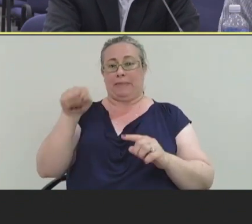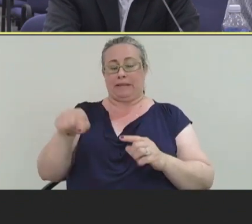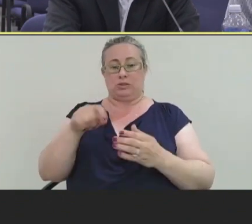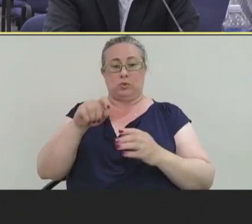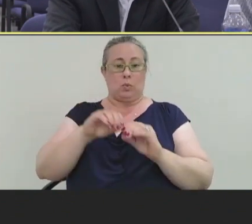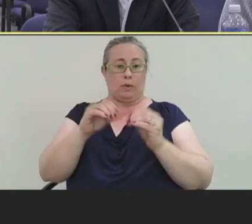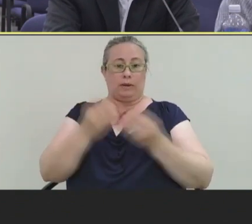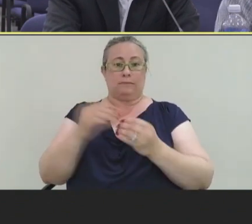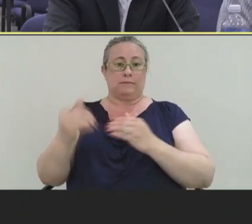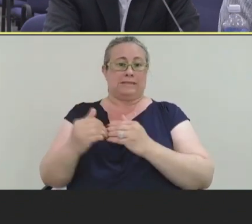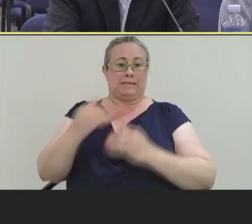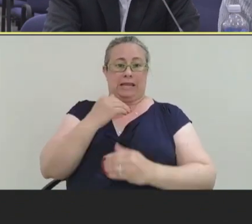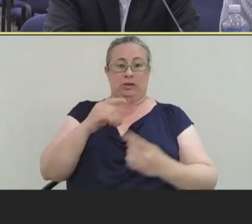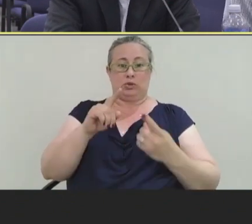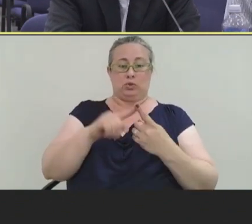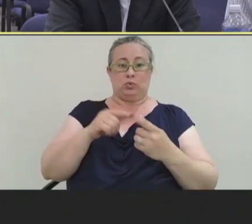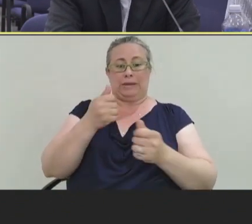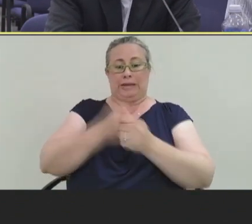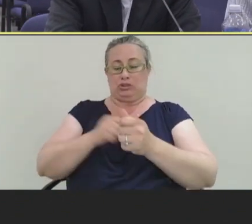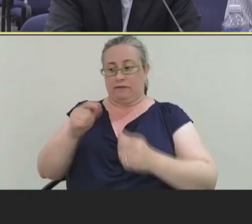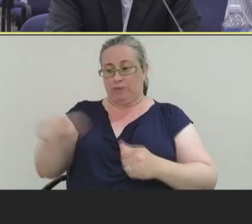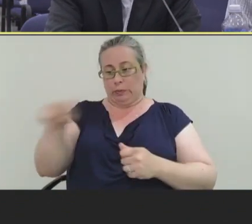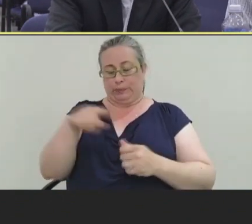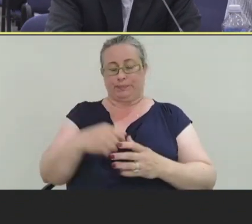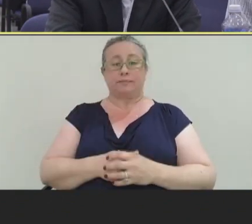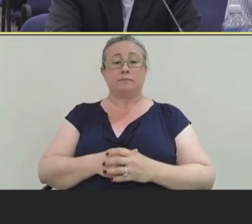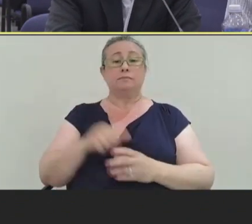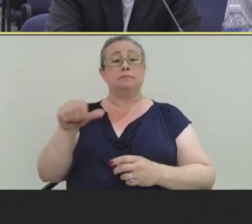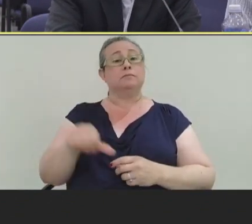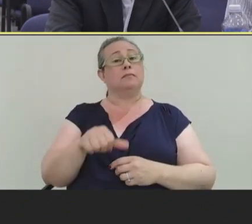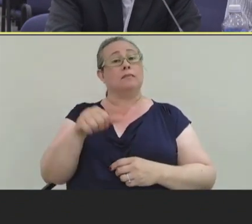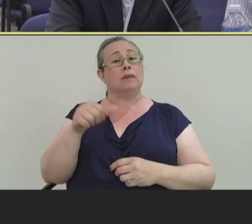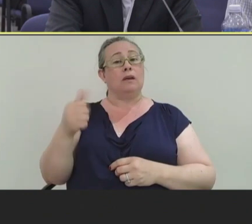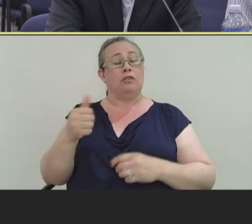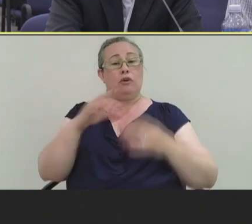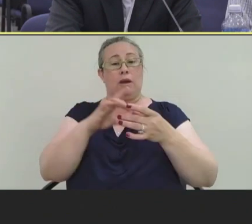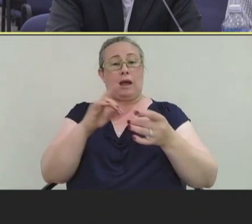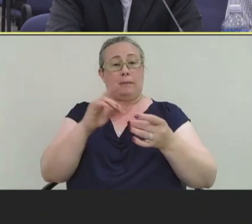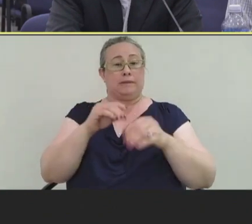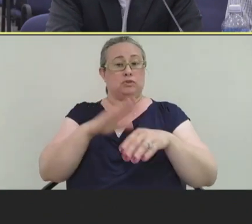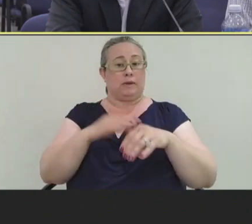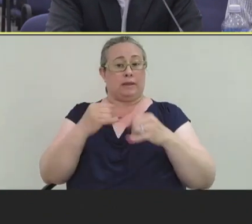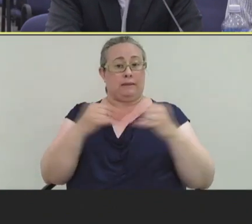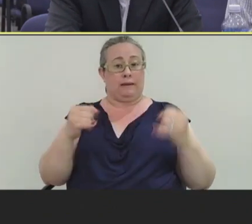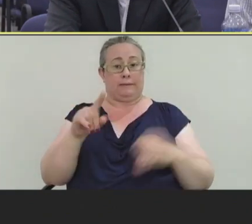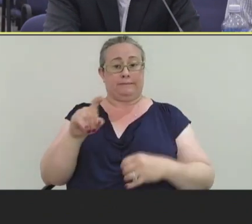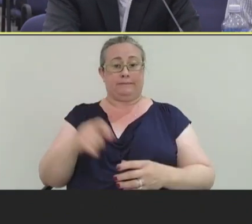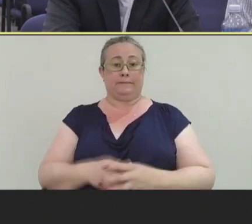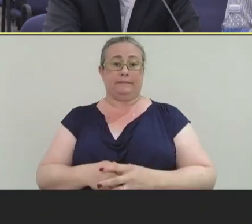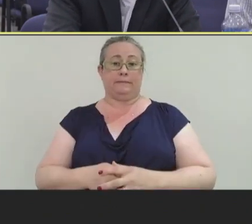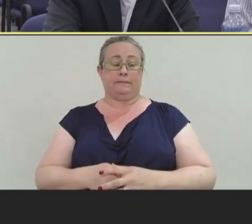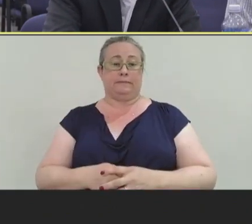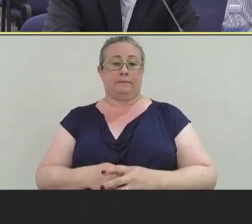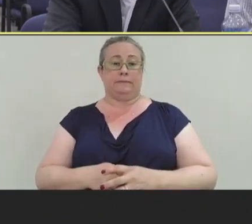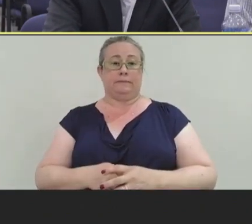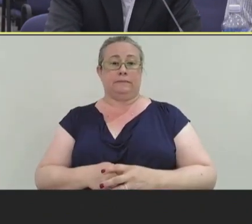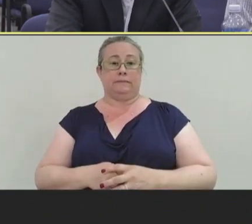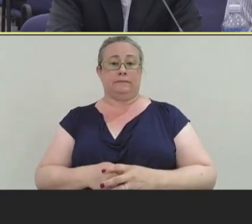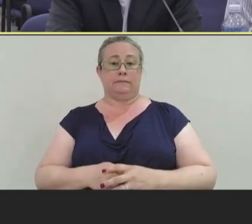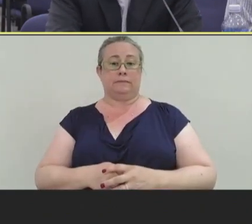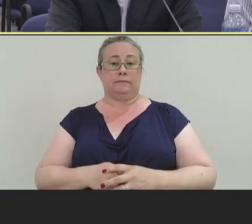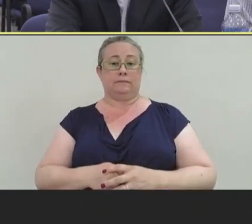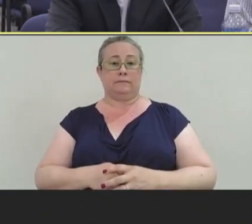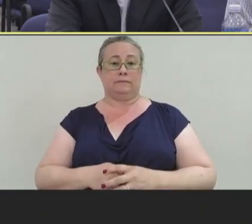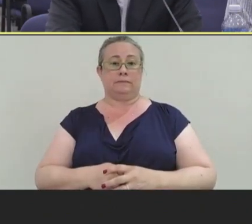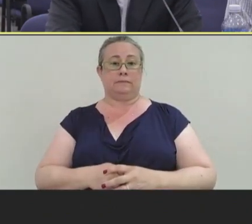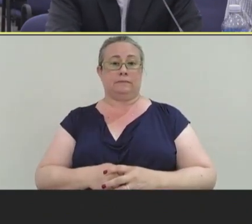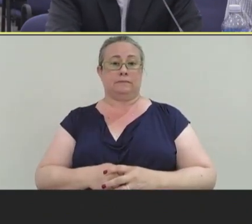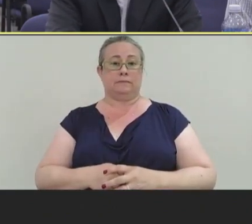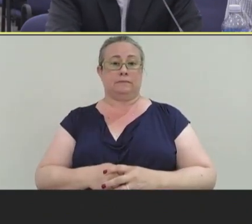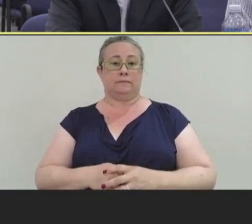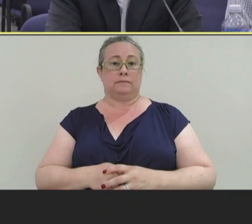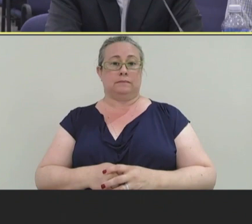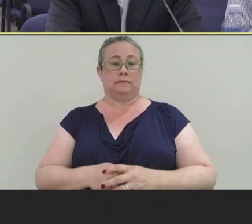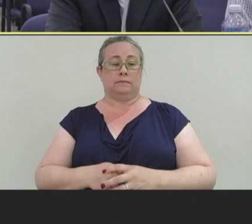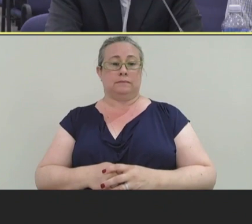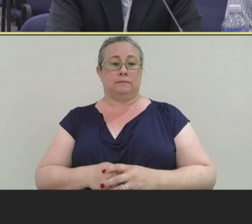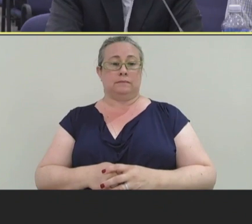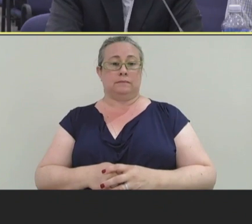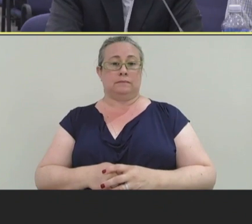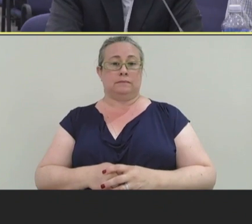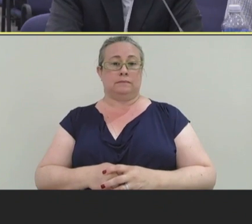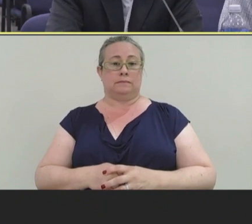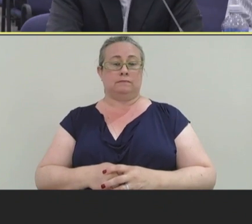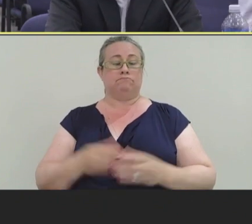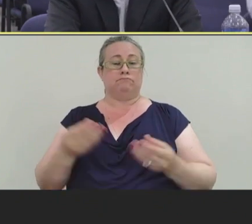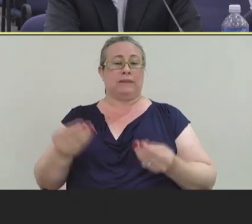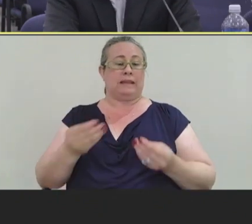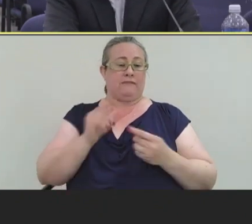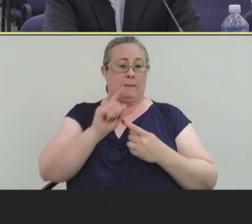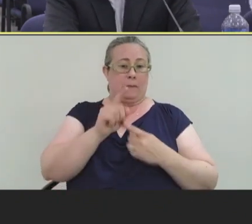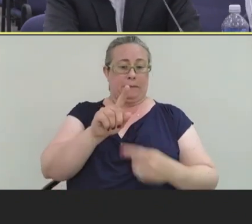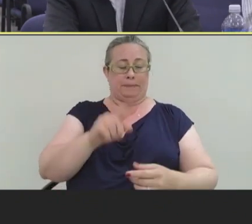been sent to each of you. Are there any comments online? Give us just a moment.